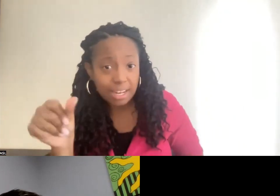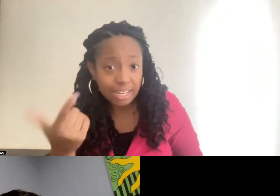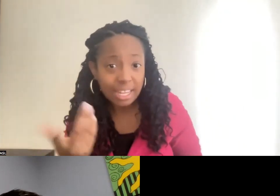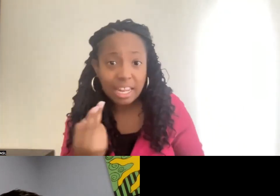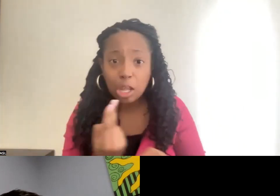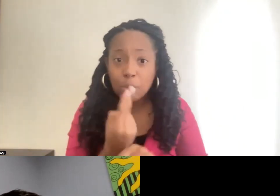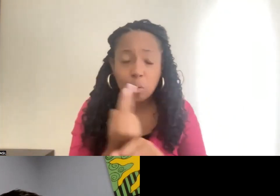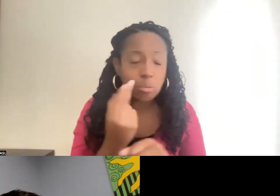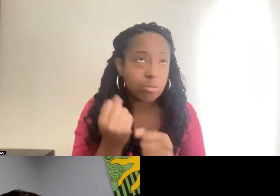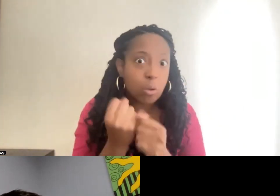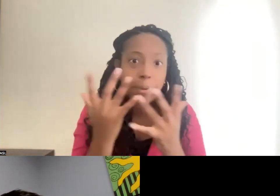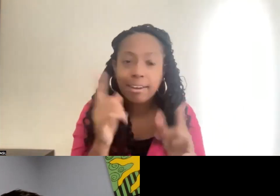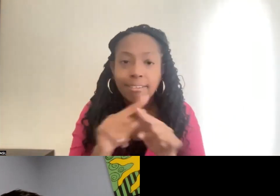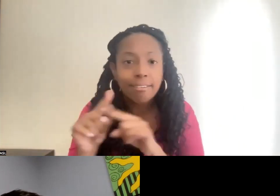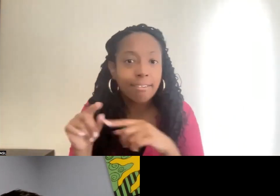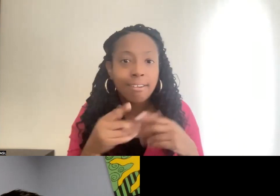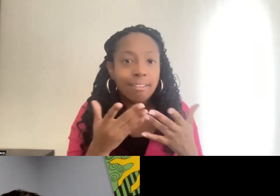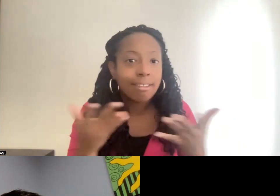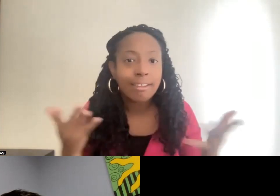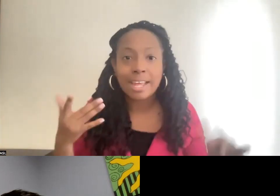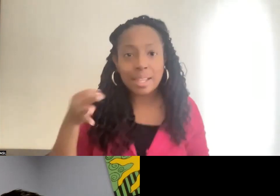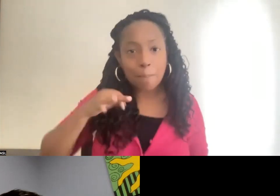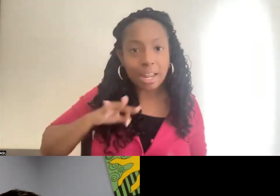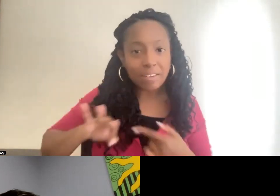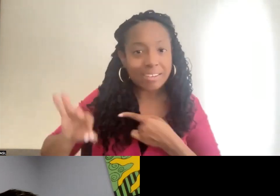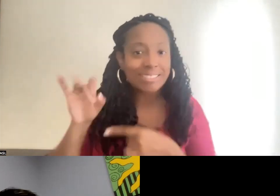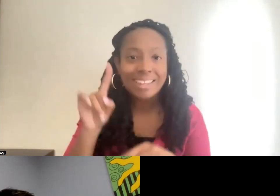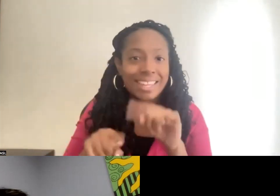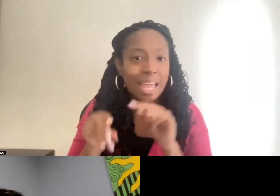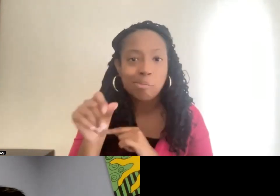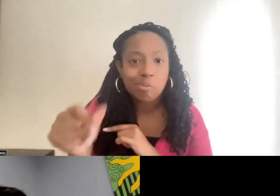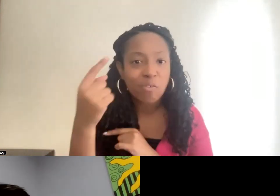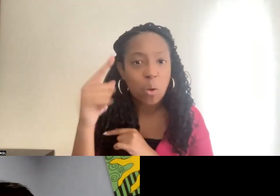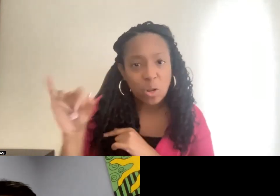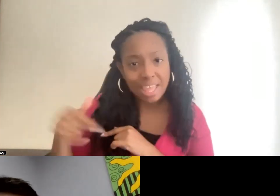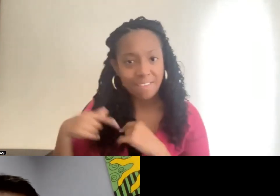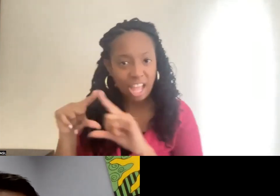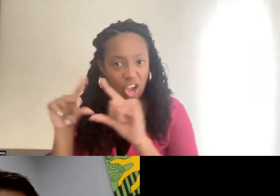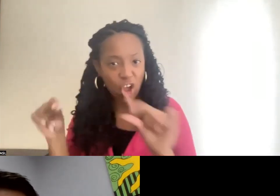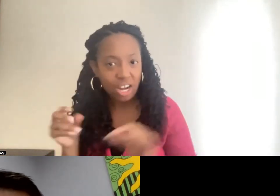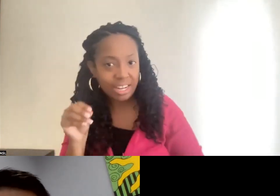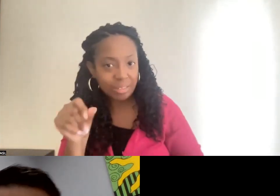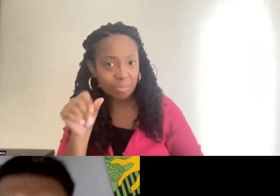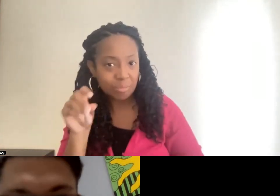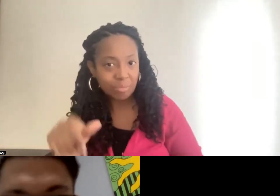so many things that they're benefits are are not you know paying for um and that's where